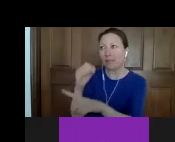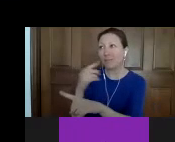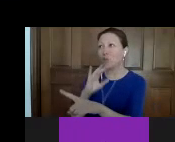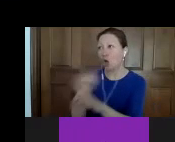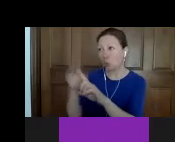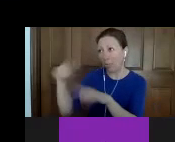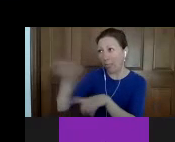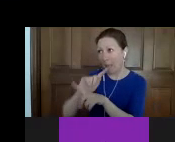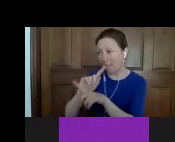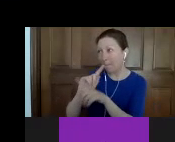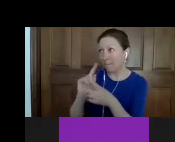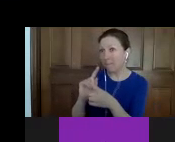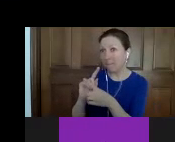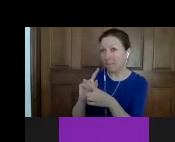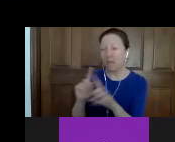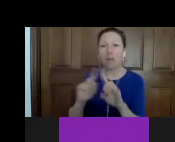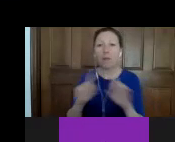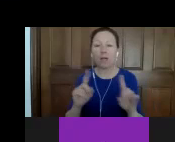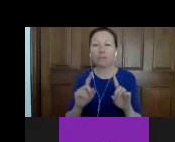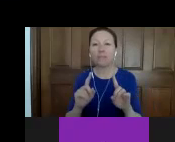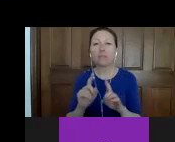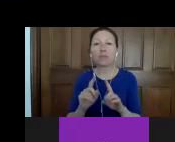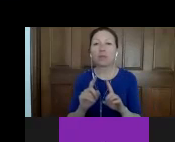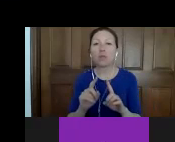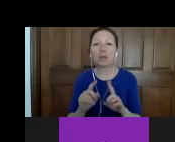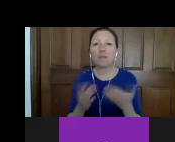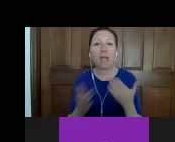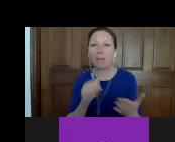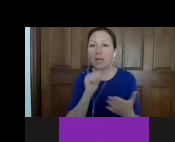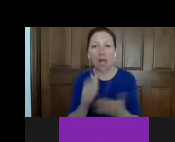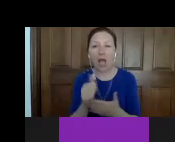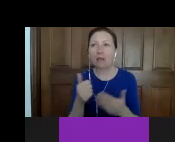it is extremely unlikely that your disability will change significantly during the interview